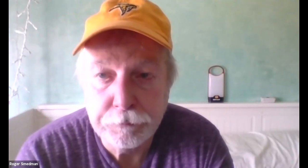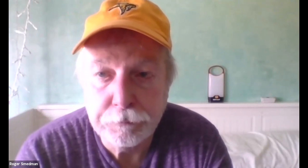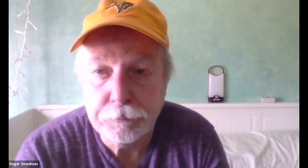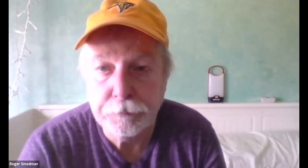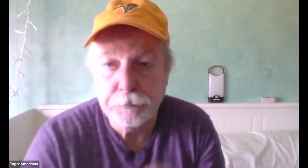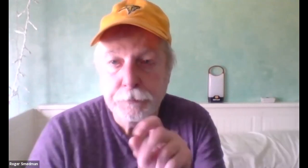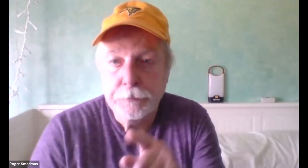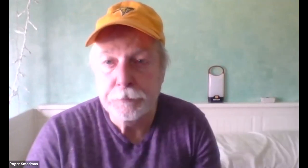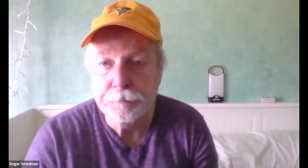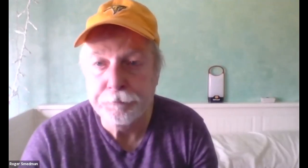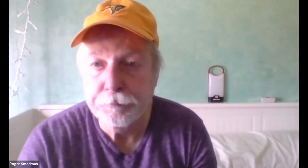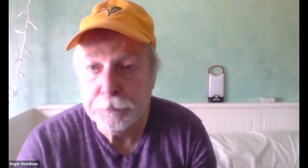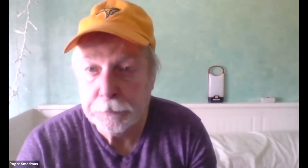my name or anything like that, is that